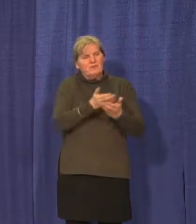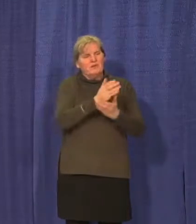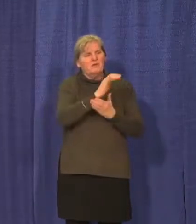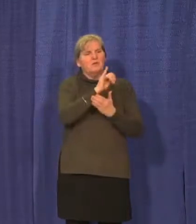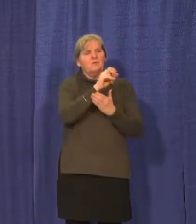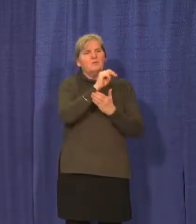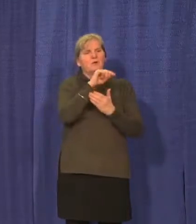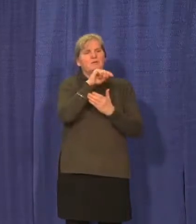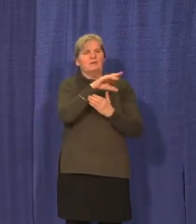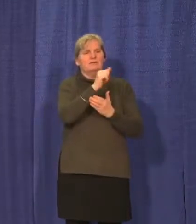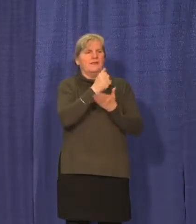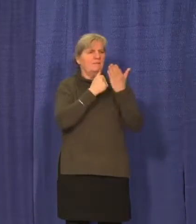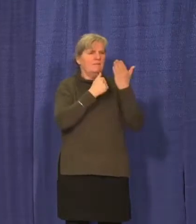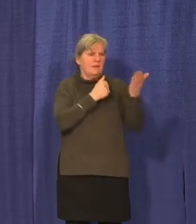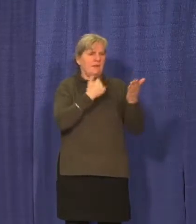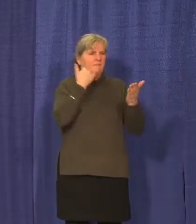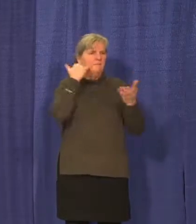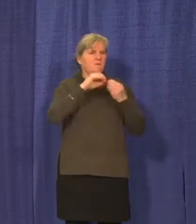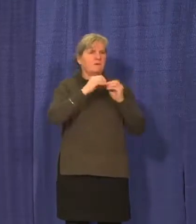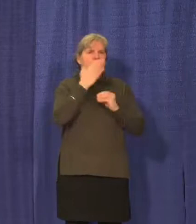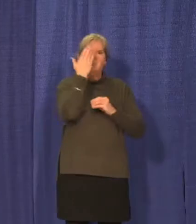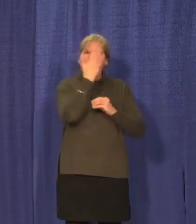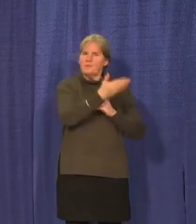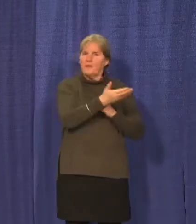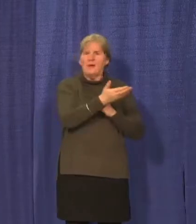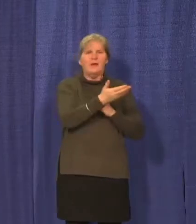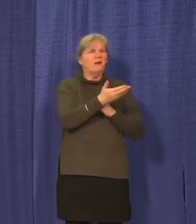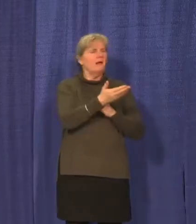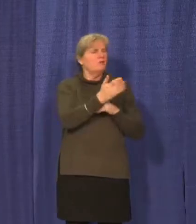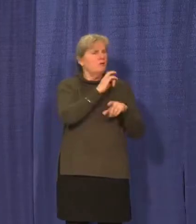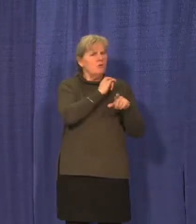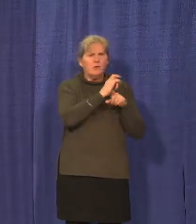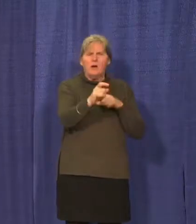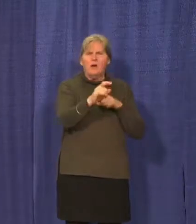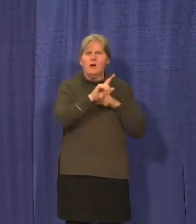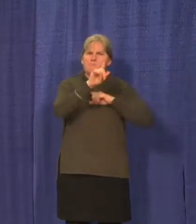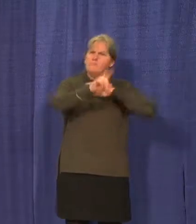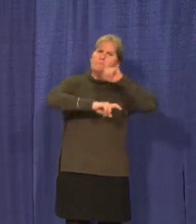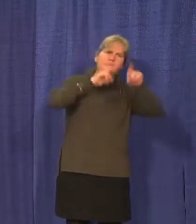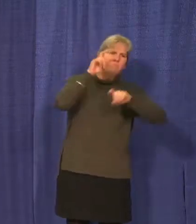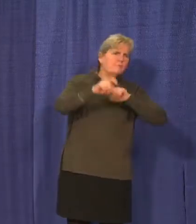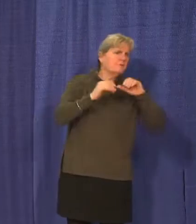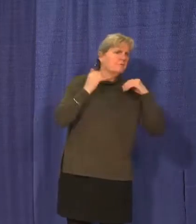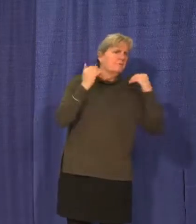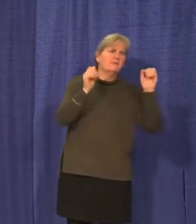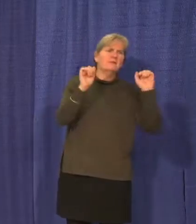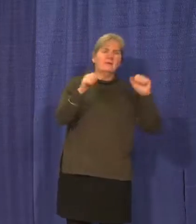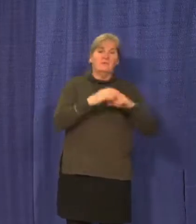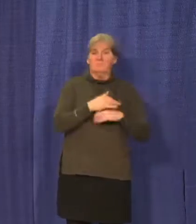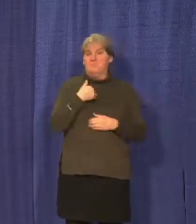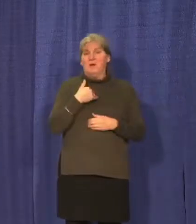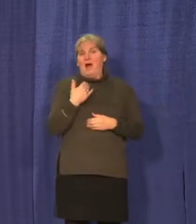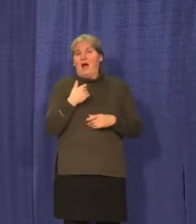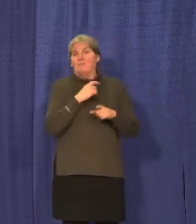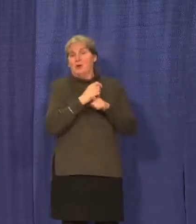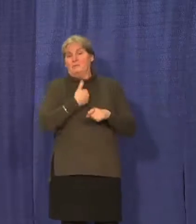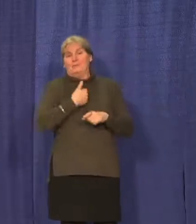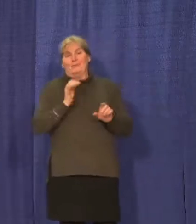on Yukon.ca. Also the phone number we mentioned over and over as well. I have used those phone numbers